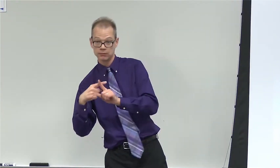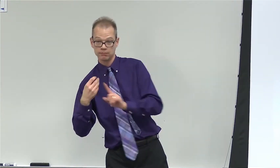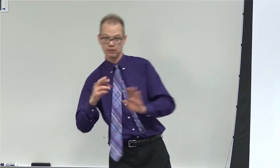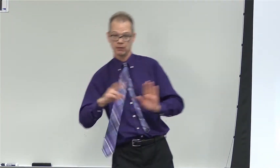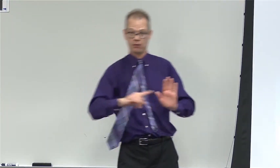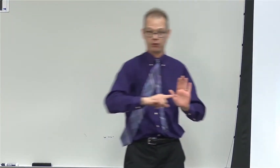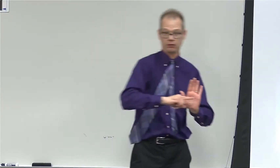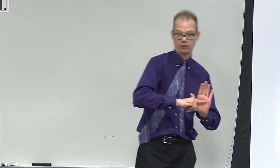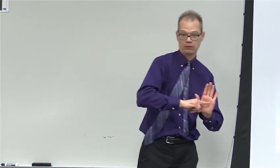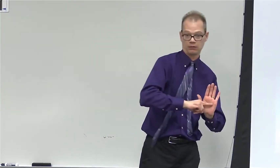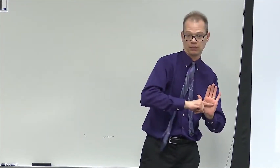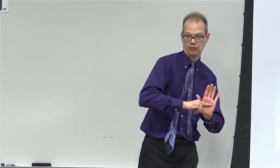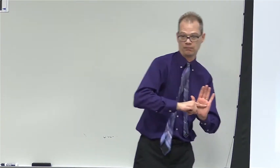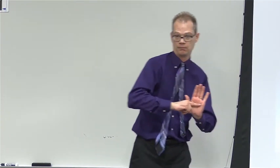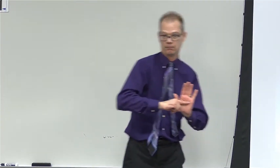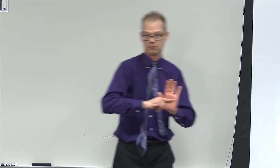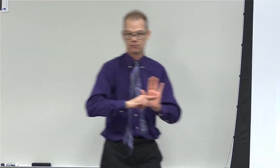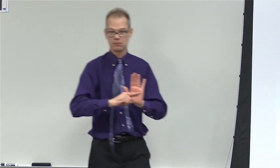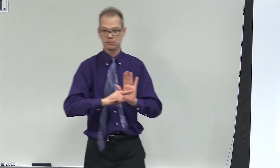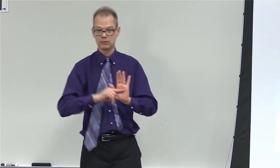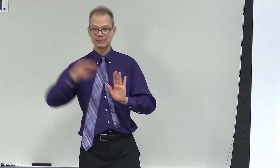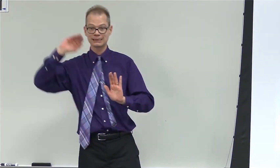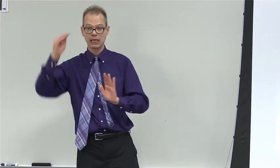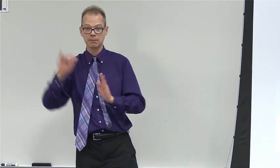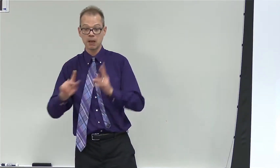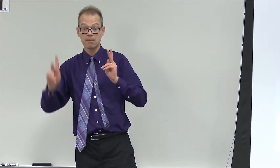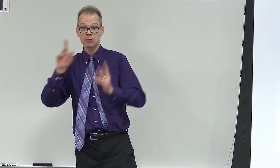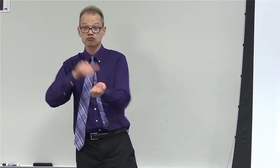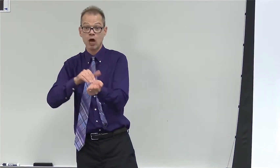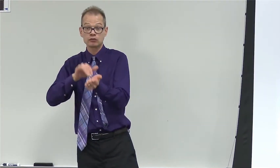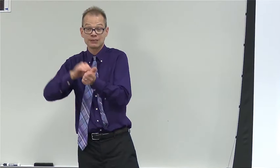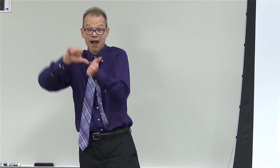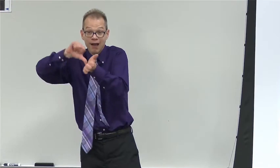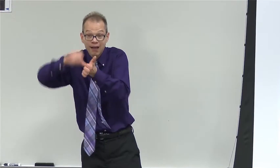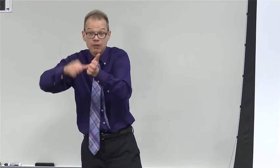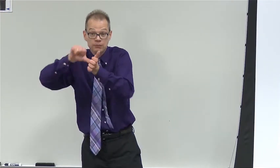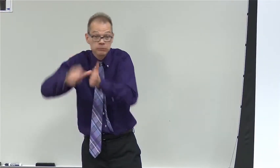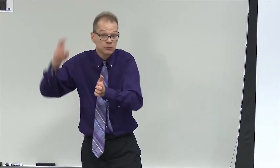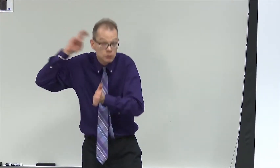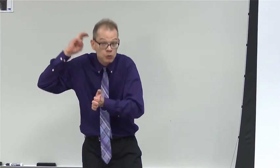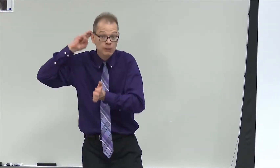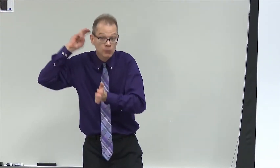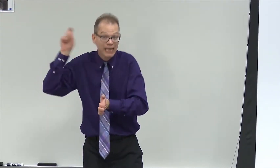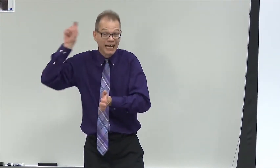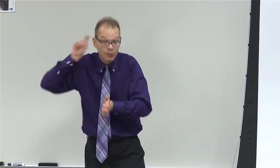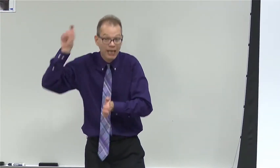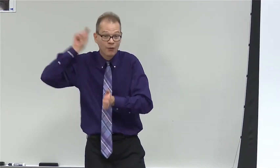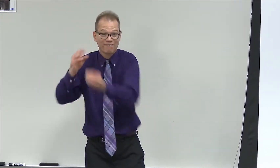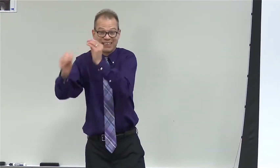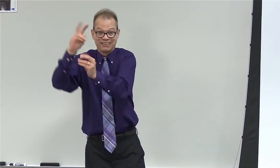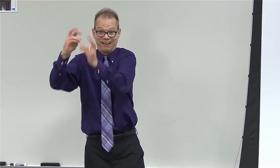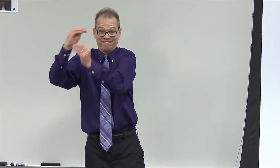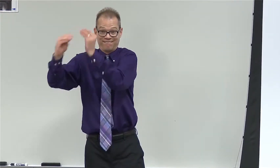whether it be positive or negative. It seems that if people's doctor emphasized the need